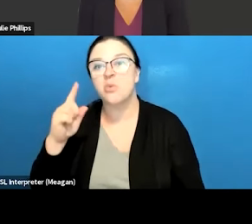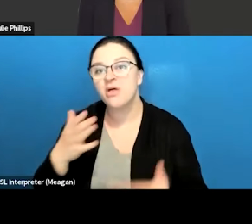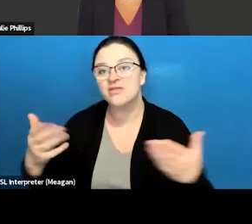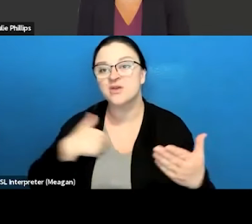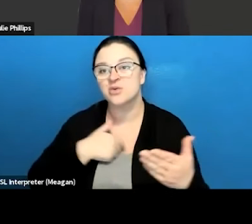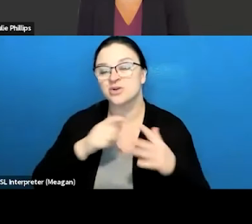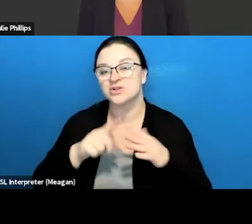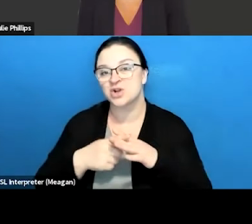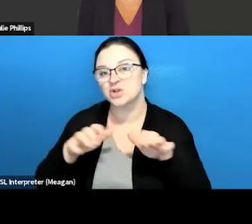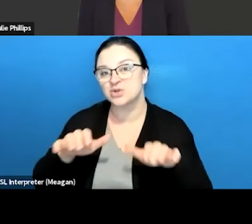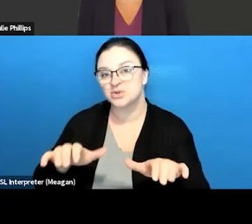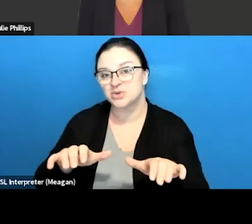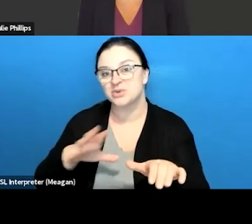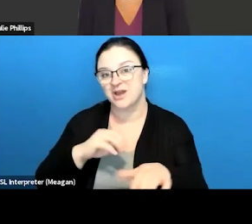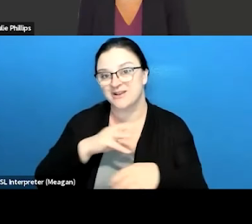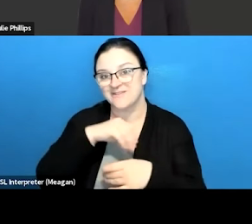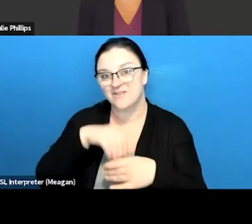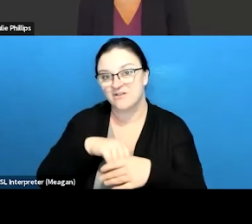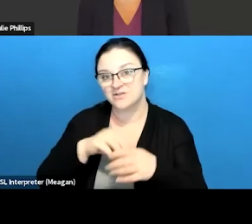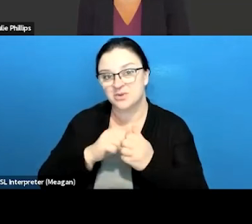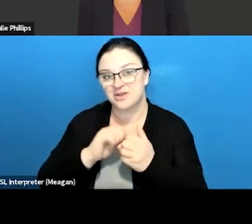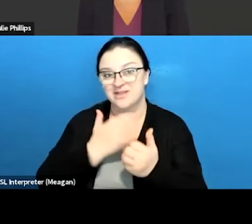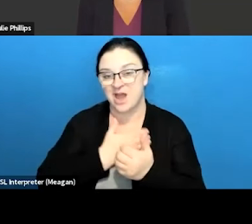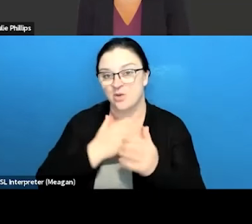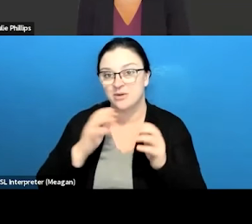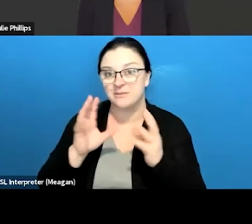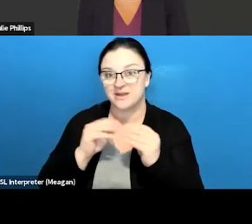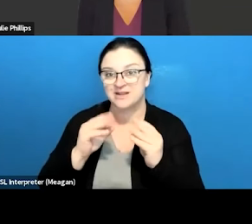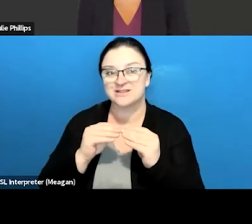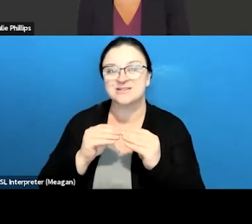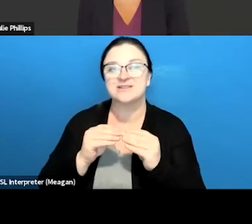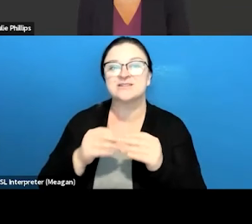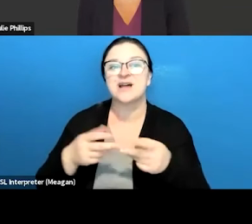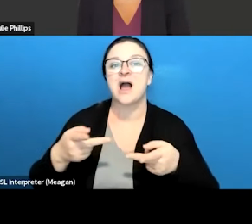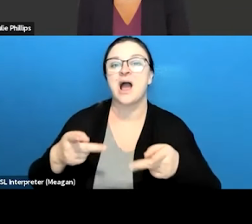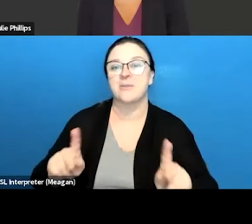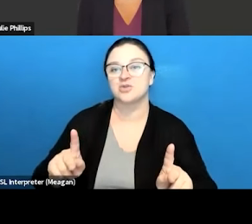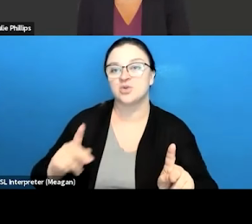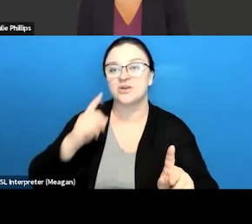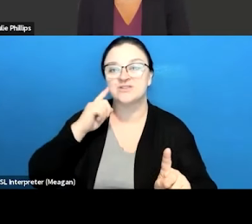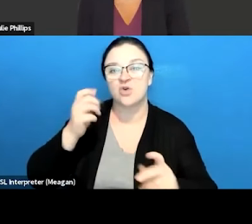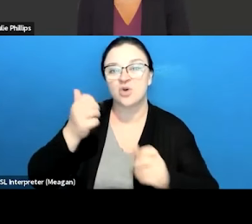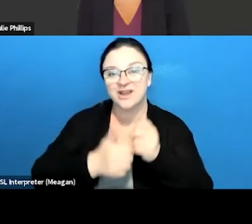and building into just our gatherings is opportunities for each team to share